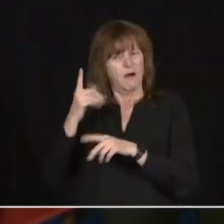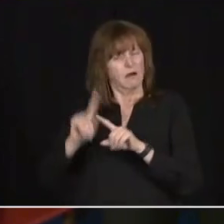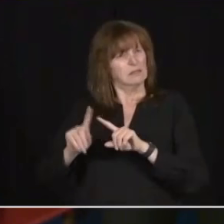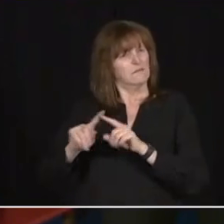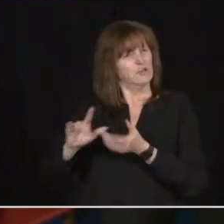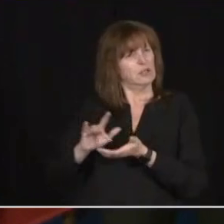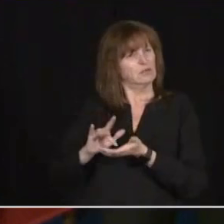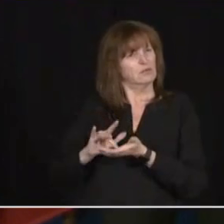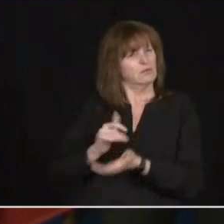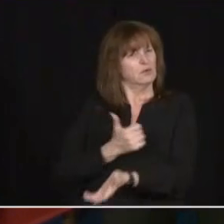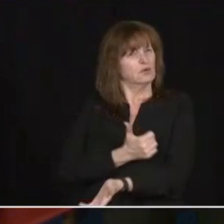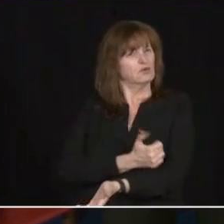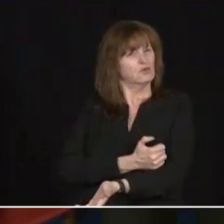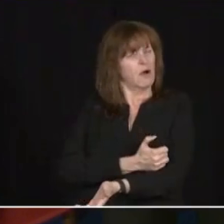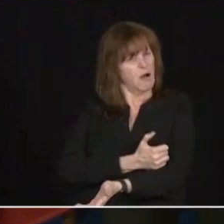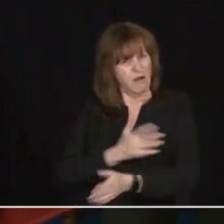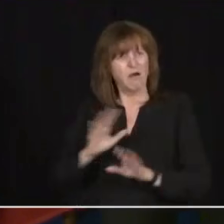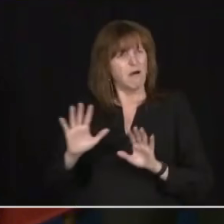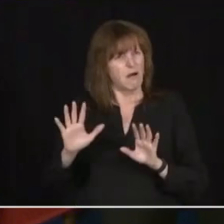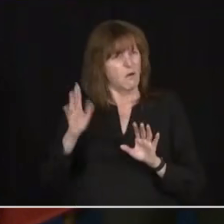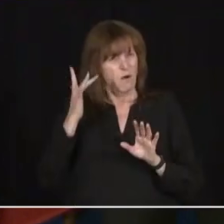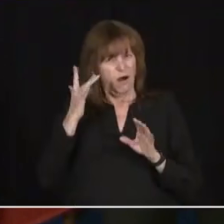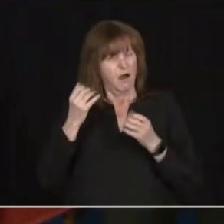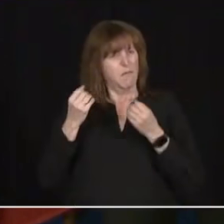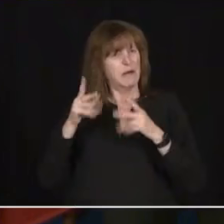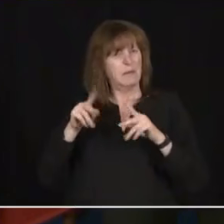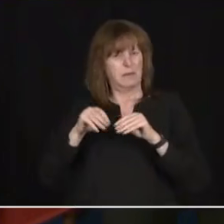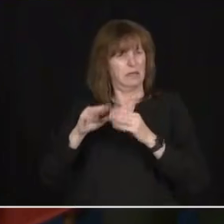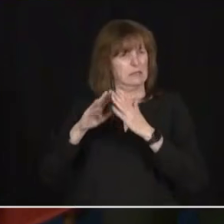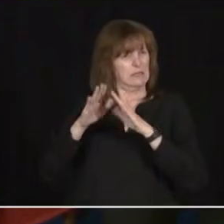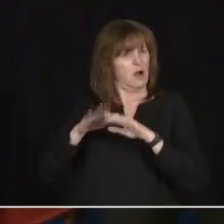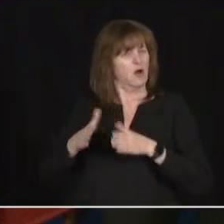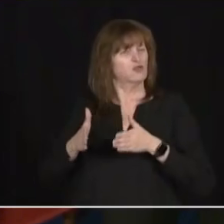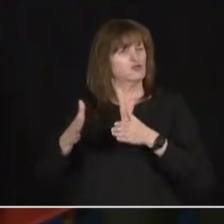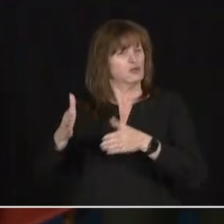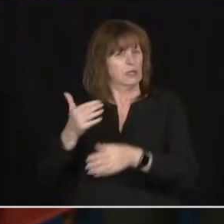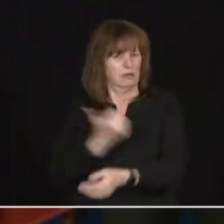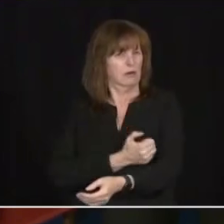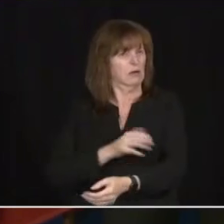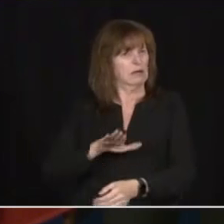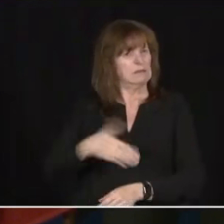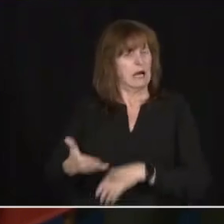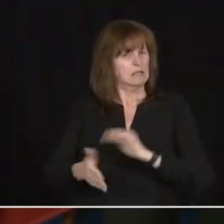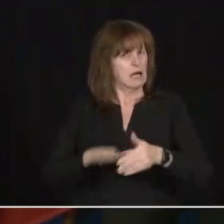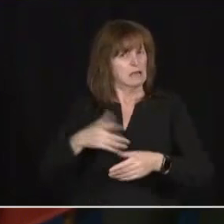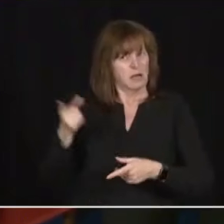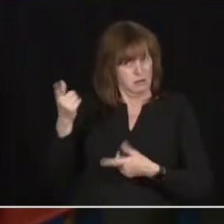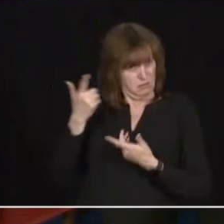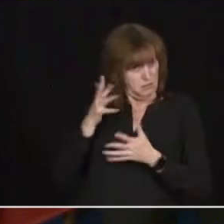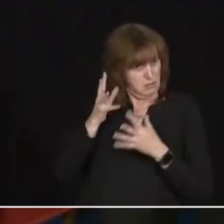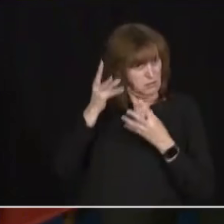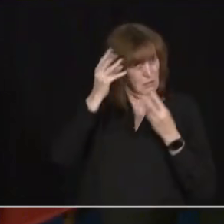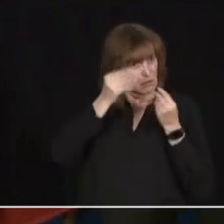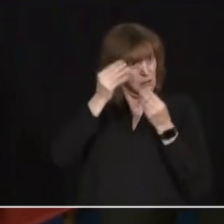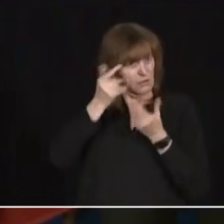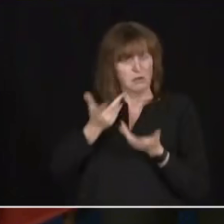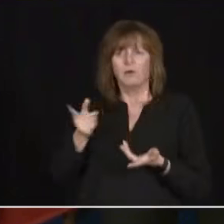the city through the pandemic and those who are died. Your office said this is not being considered.